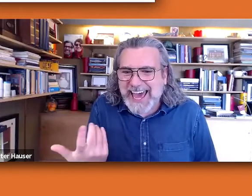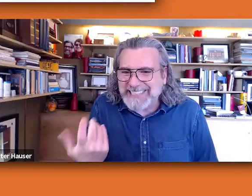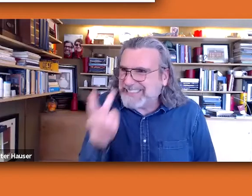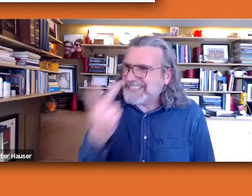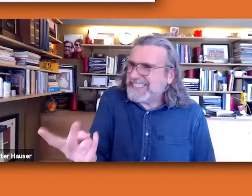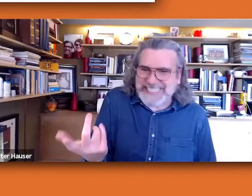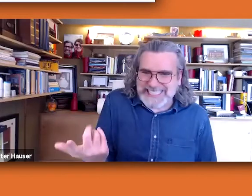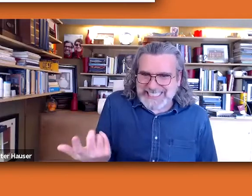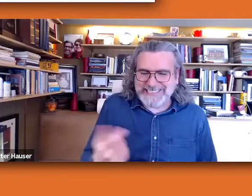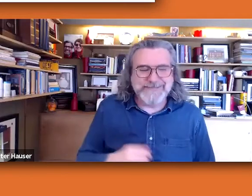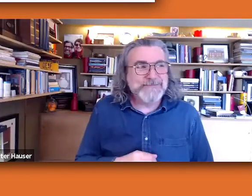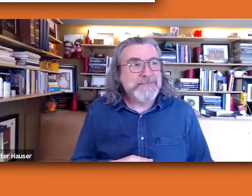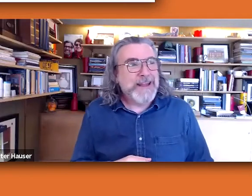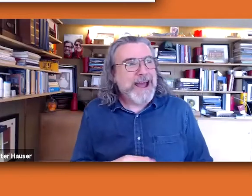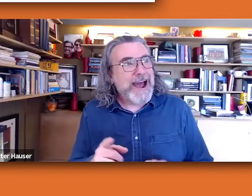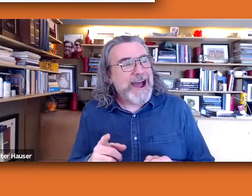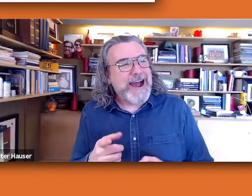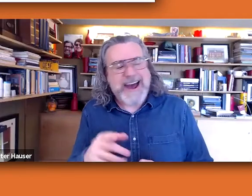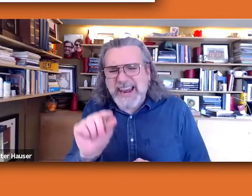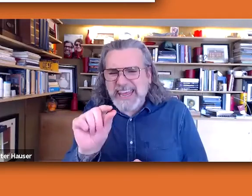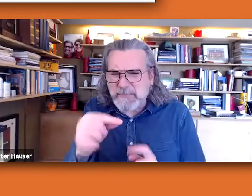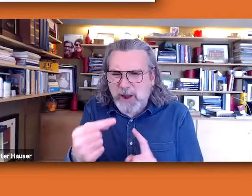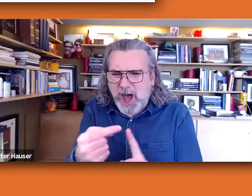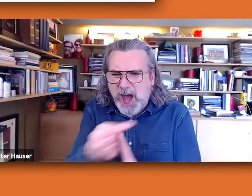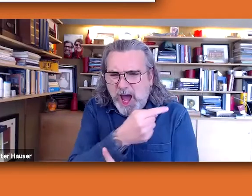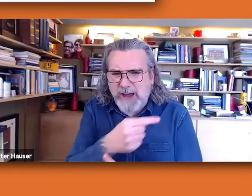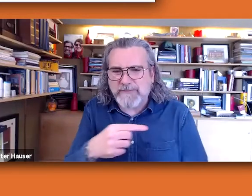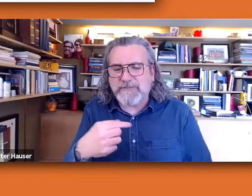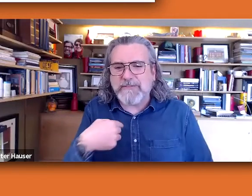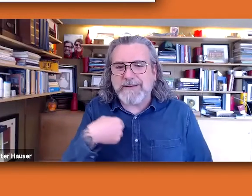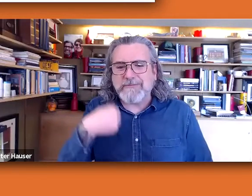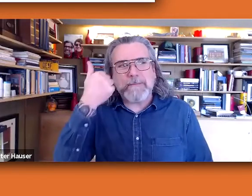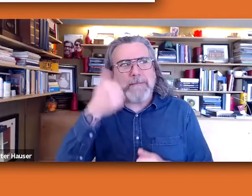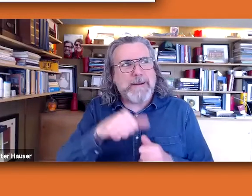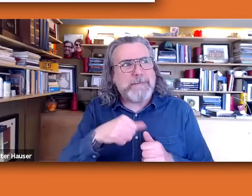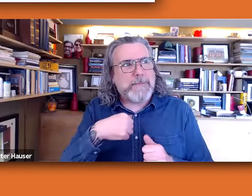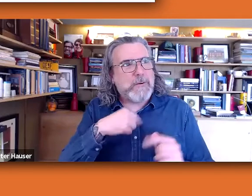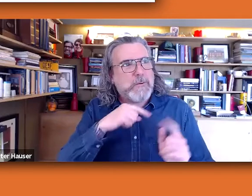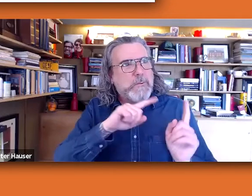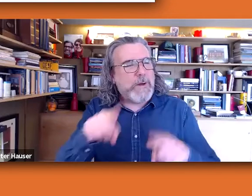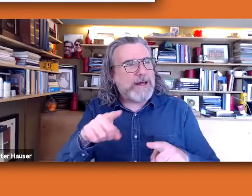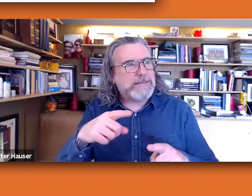And so--this is a little bit not related to your question,